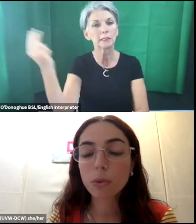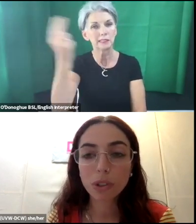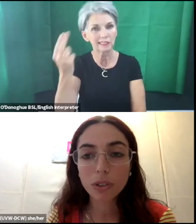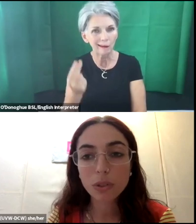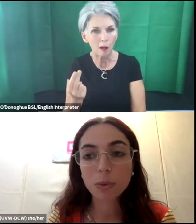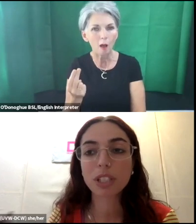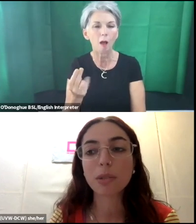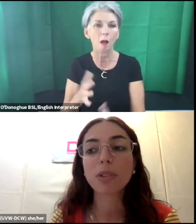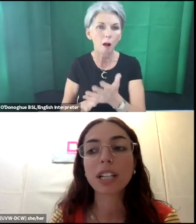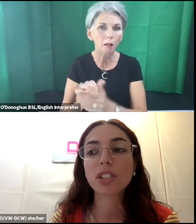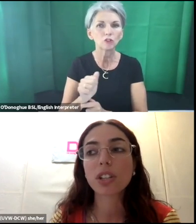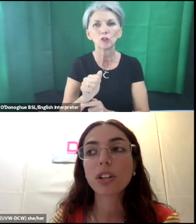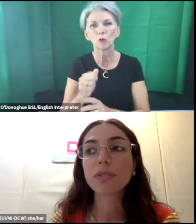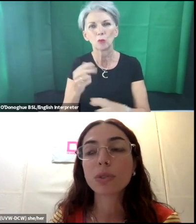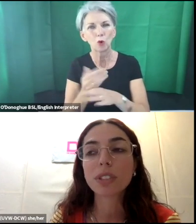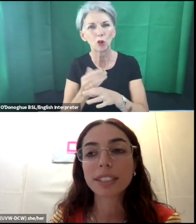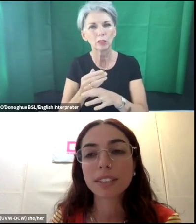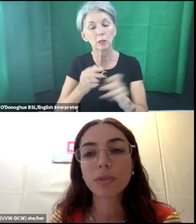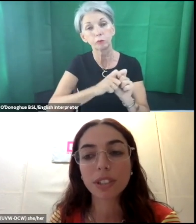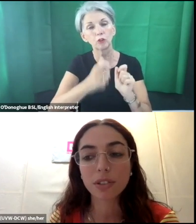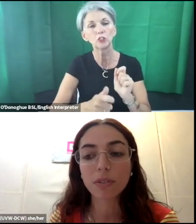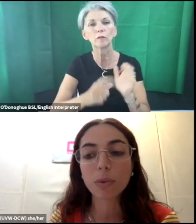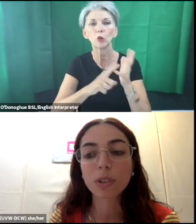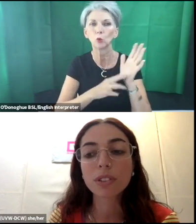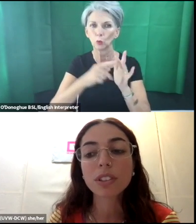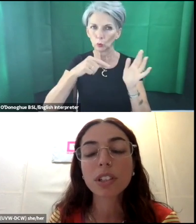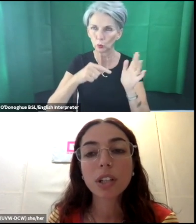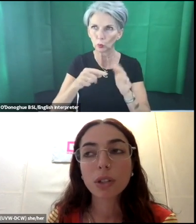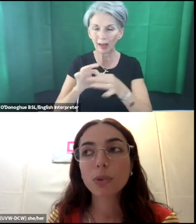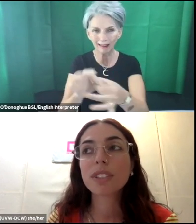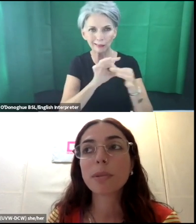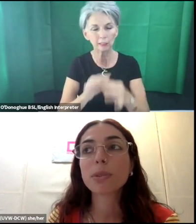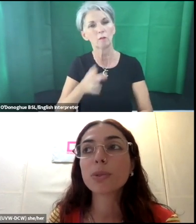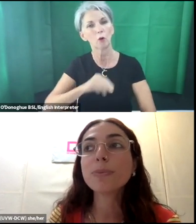Workers, which is a branch of United Voices of the World (UVW).